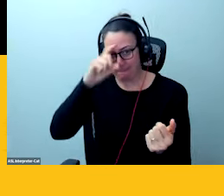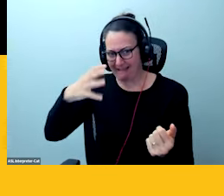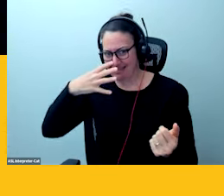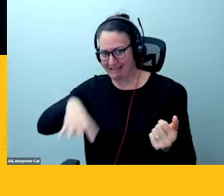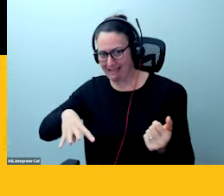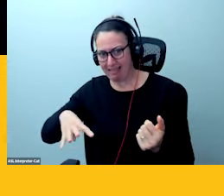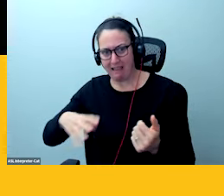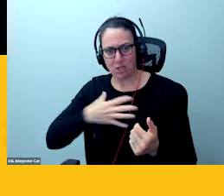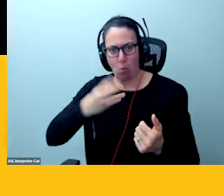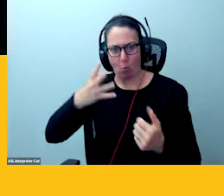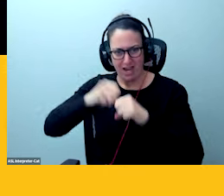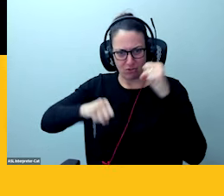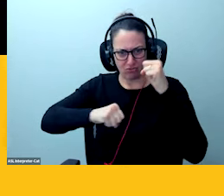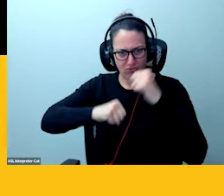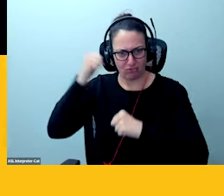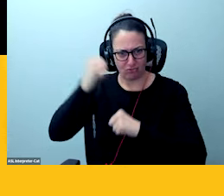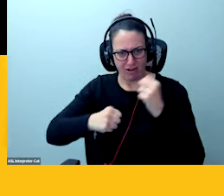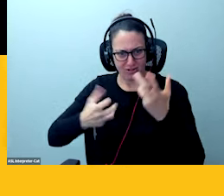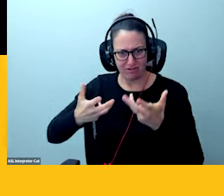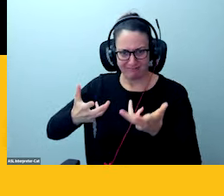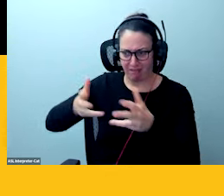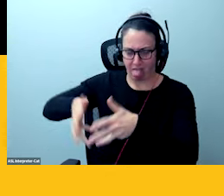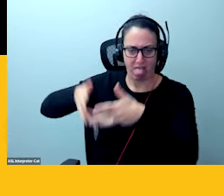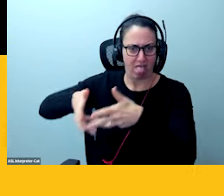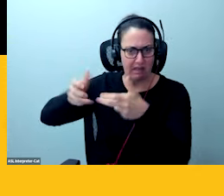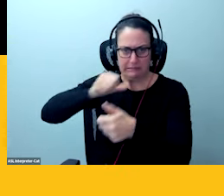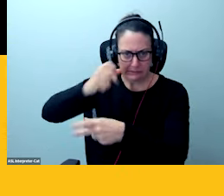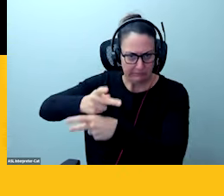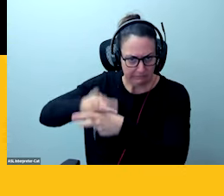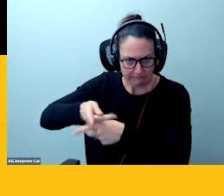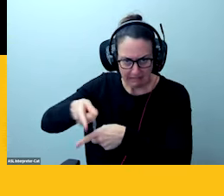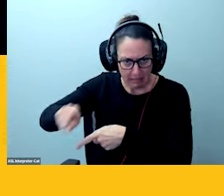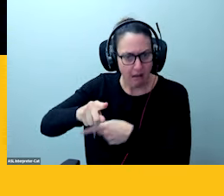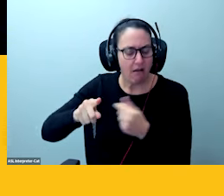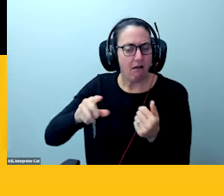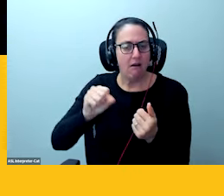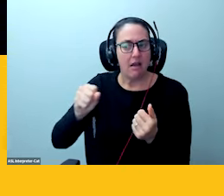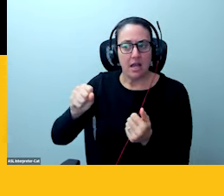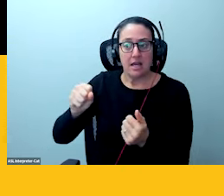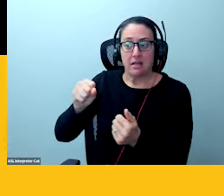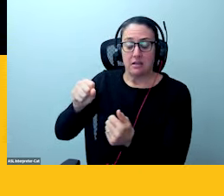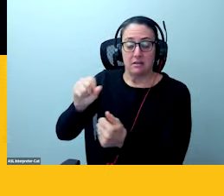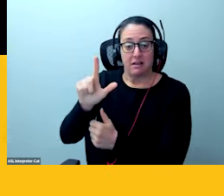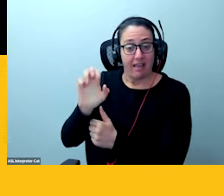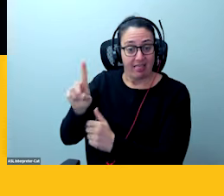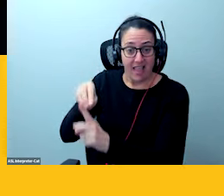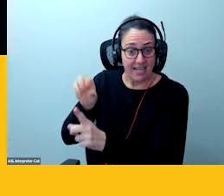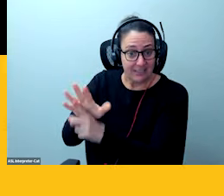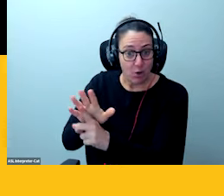of power structure of the Flint community. And exposure to lead for children